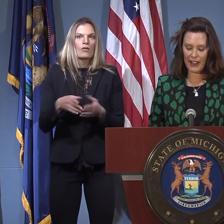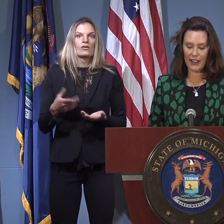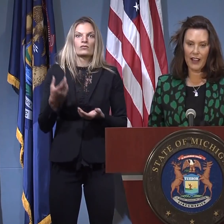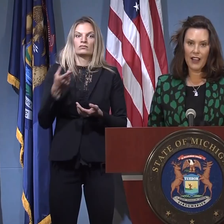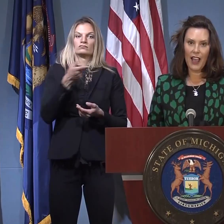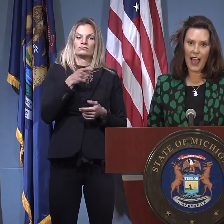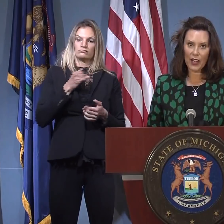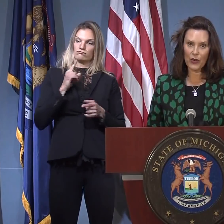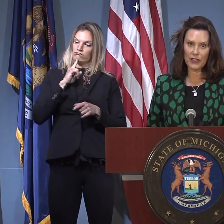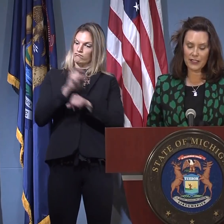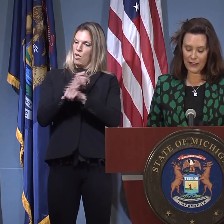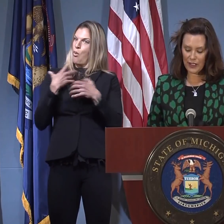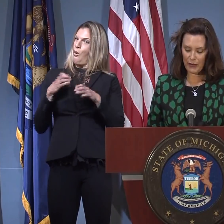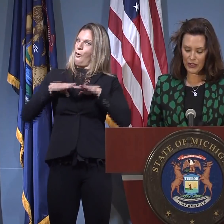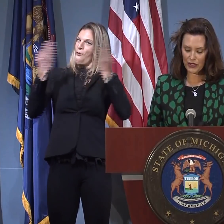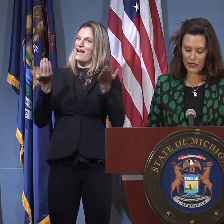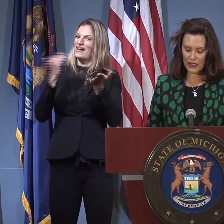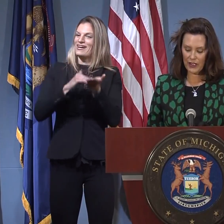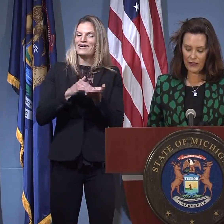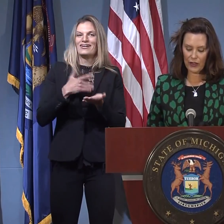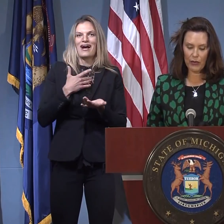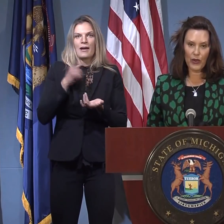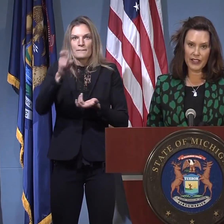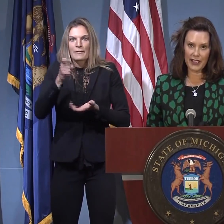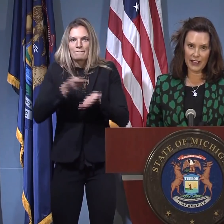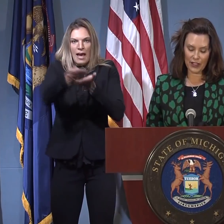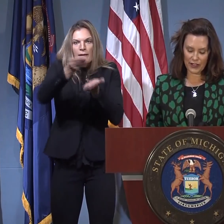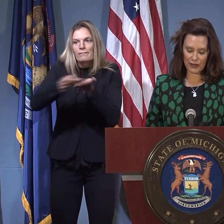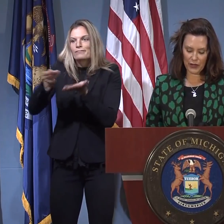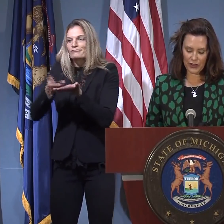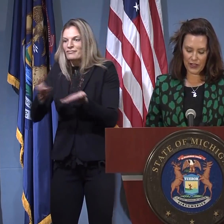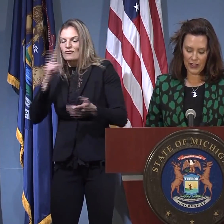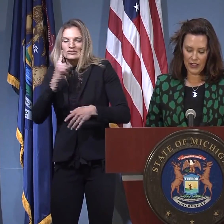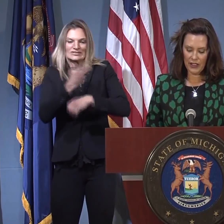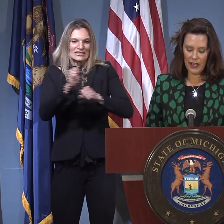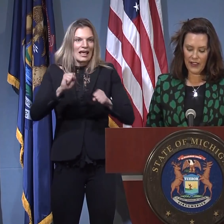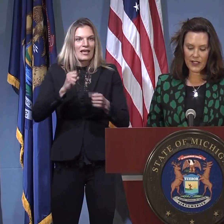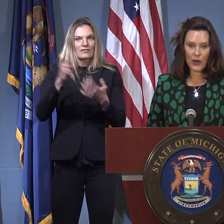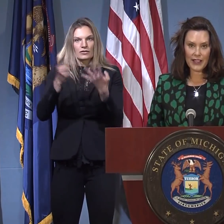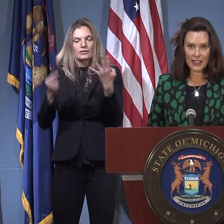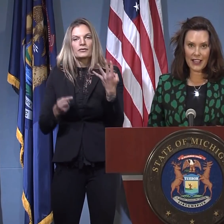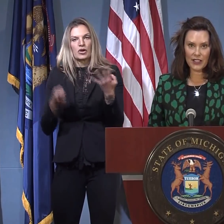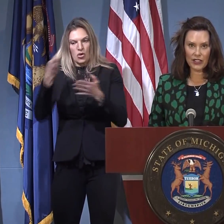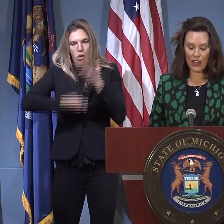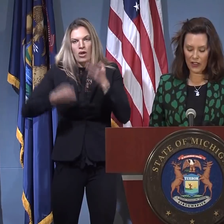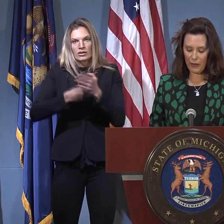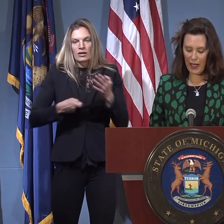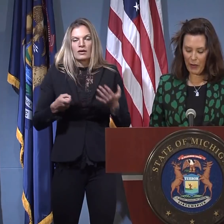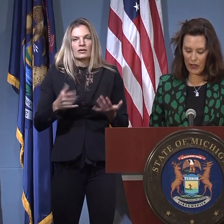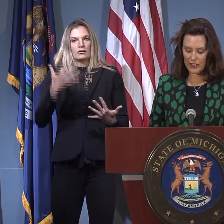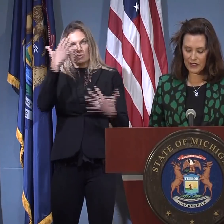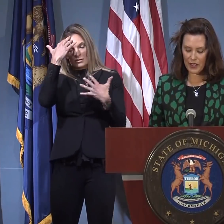FROM LOST BUSINESS AND REVENUE TO INCREASED COSTS ASSOCIATED WITH PROVIDING ADEQUATE SAFETY MEASURES, FOR EMPLOYEES AND